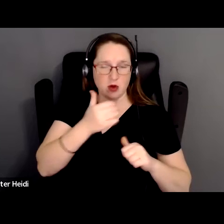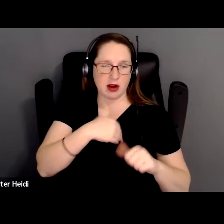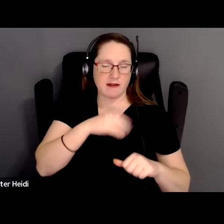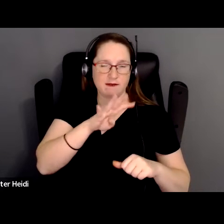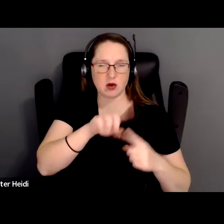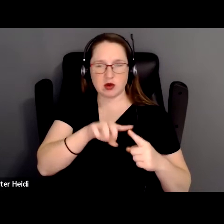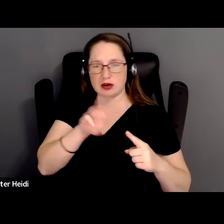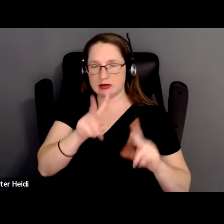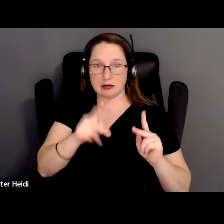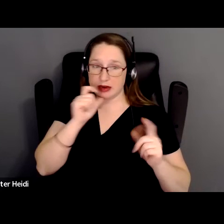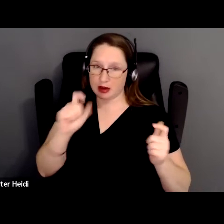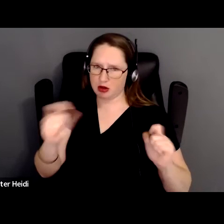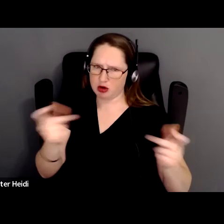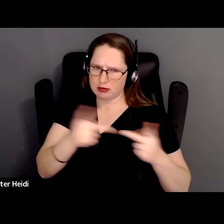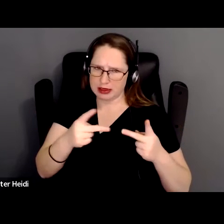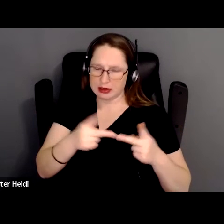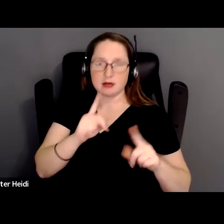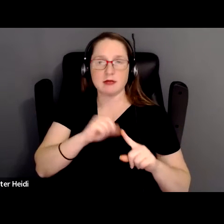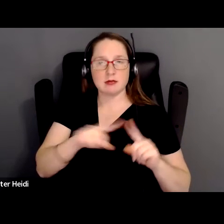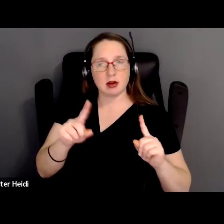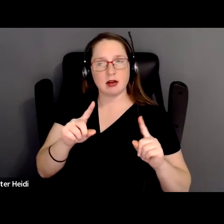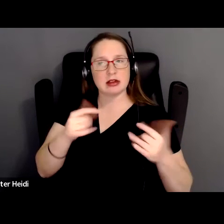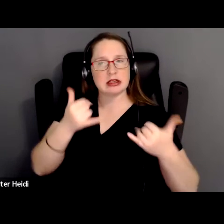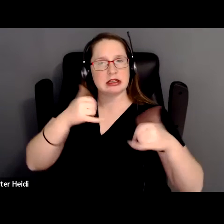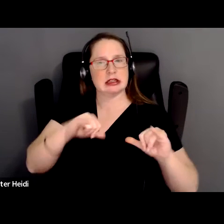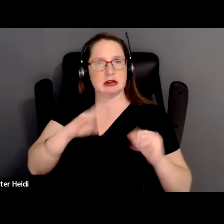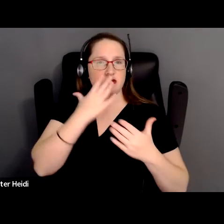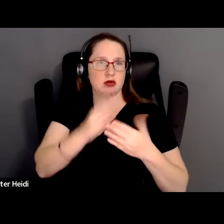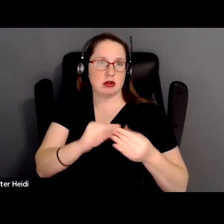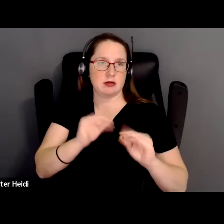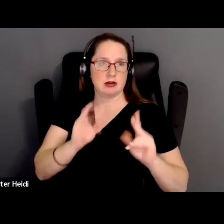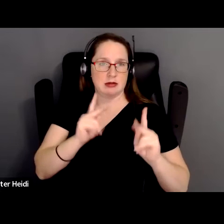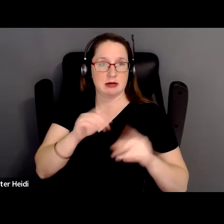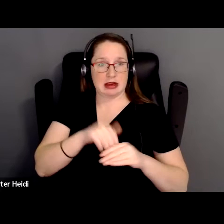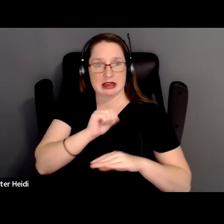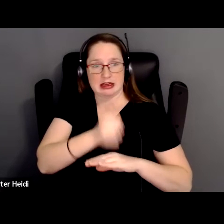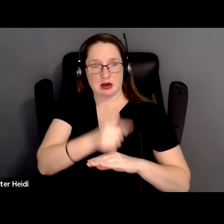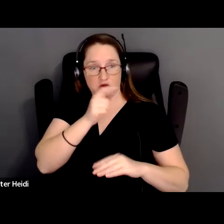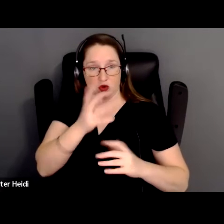So these are not large places, but there are still a good number of people, and they'll settings who would like to live elsewhere.